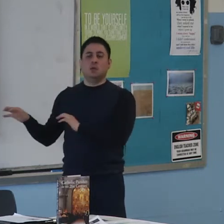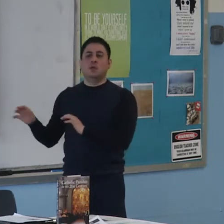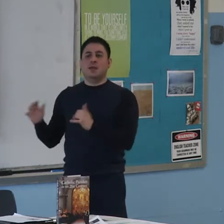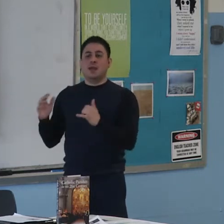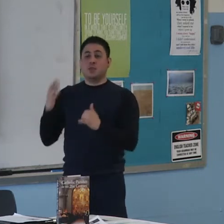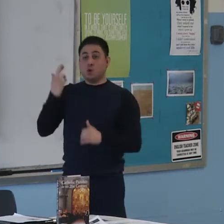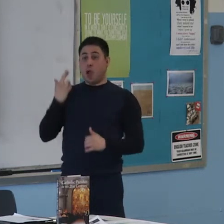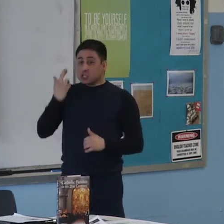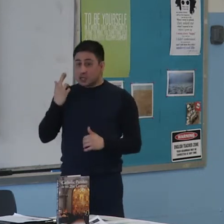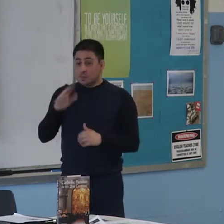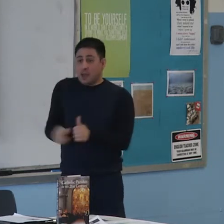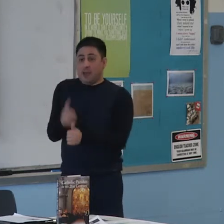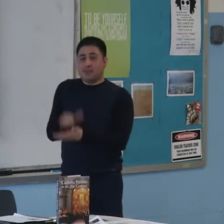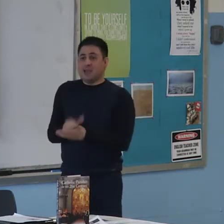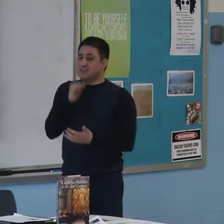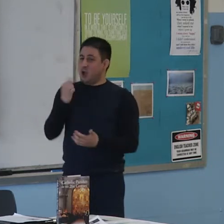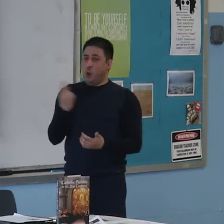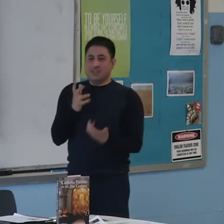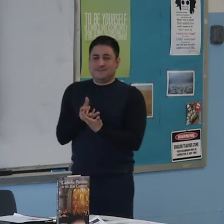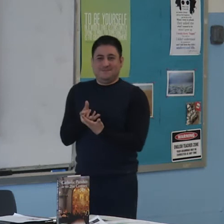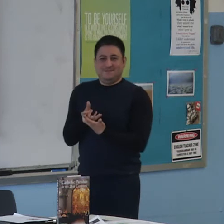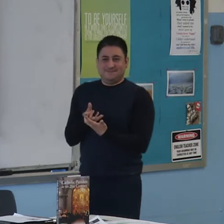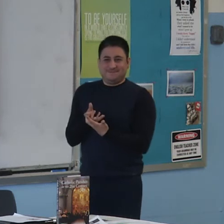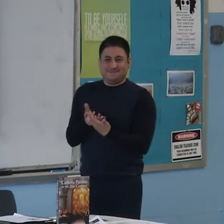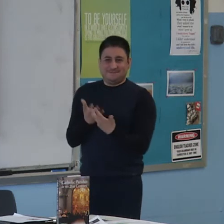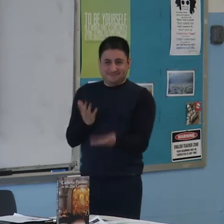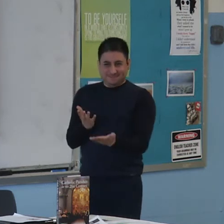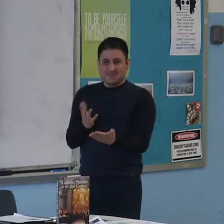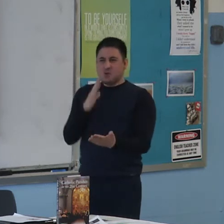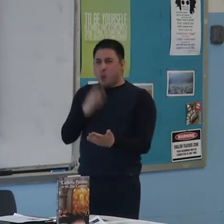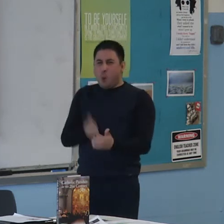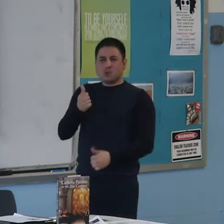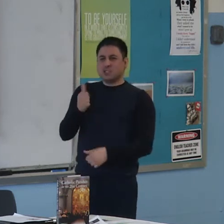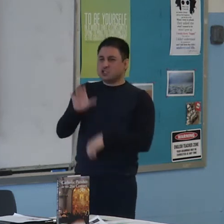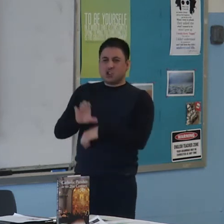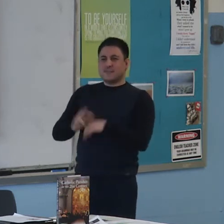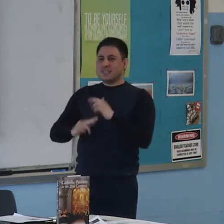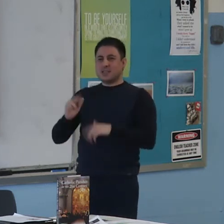that doesn't always quite fit. The oldest church facilities are in the Northeast,